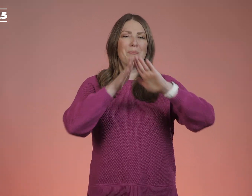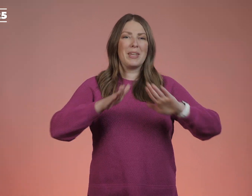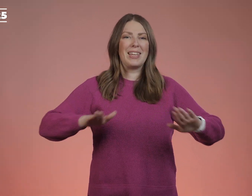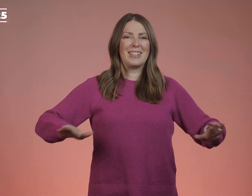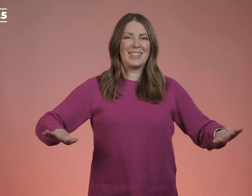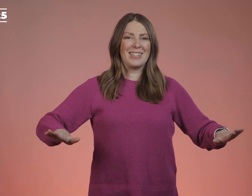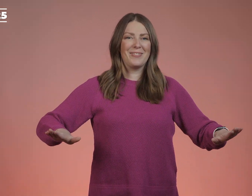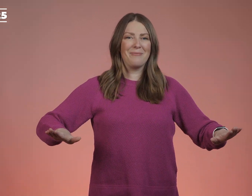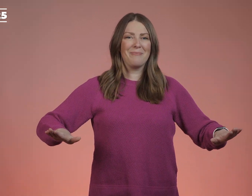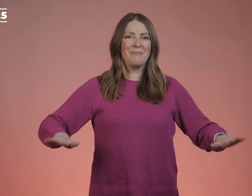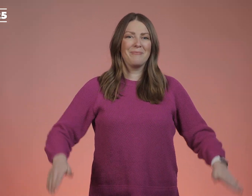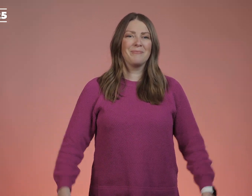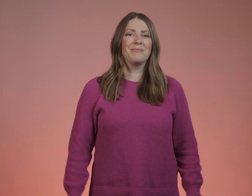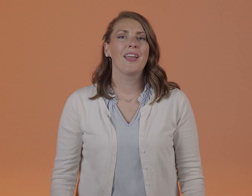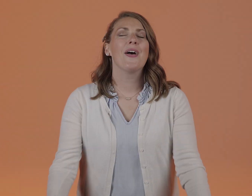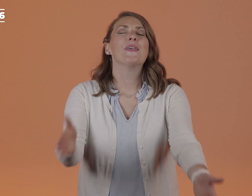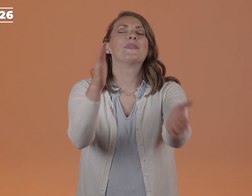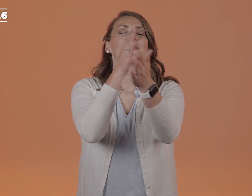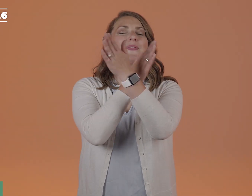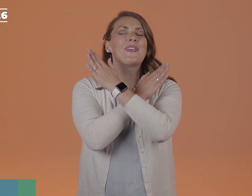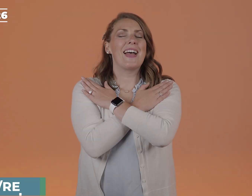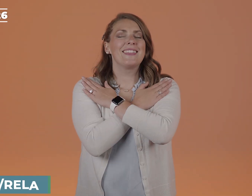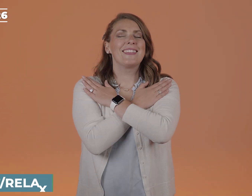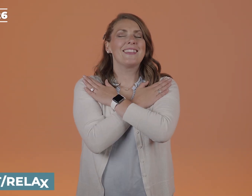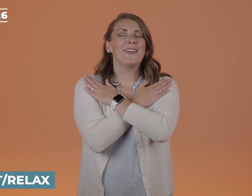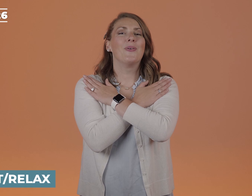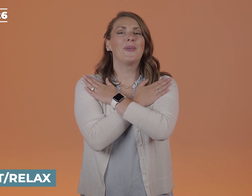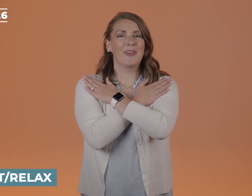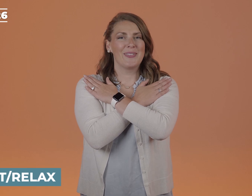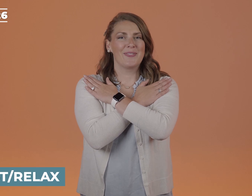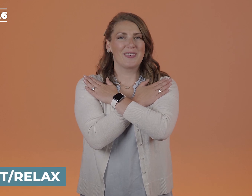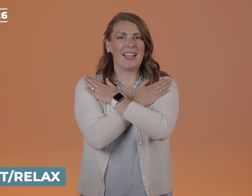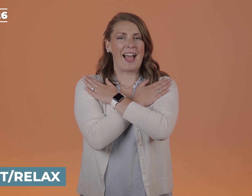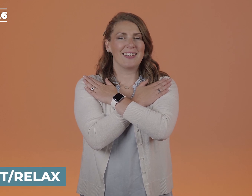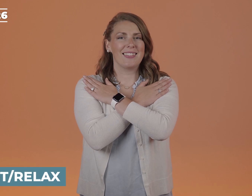Peace. Rest or relax.